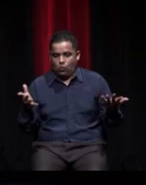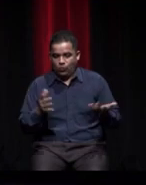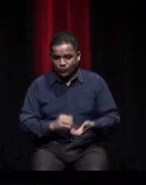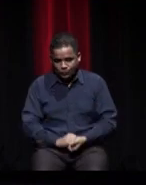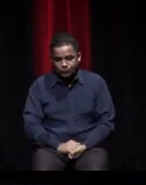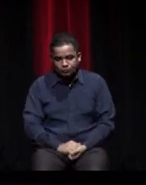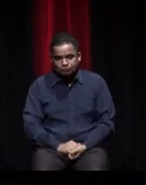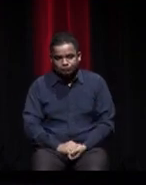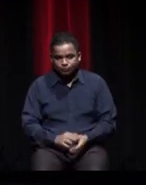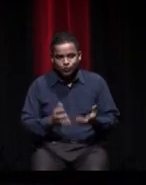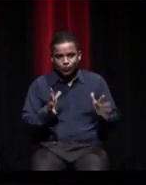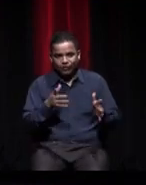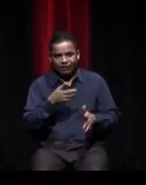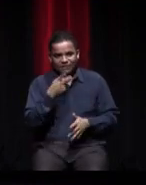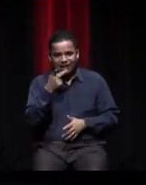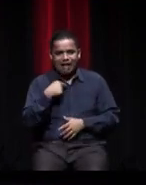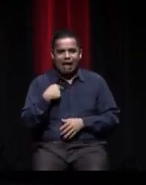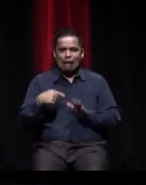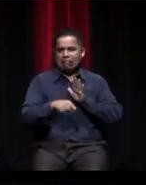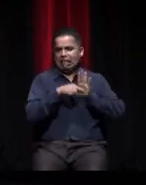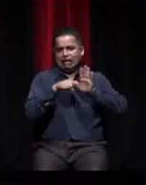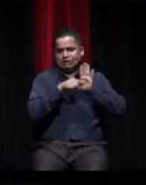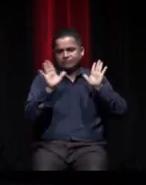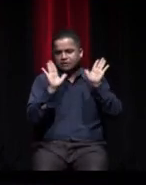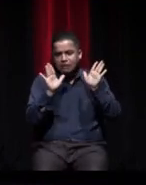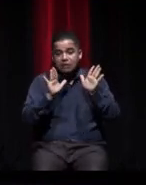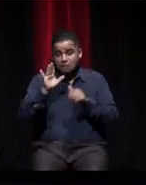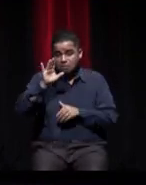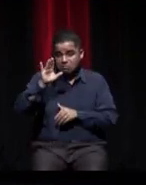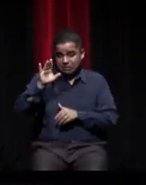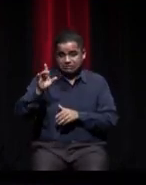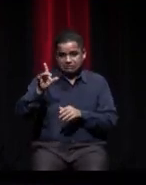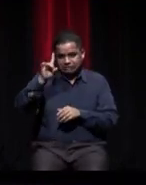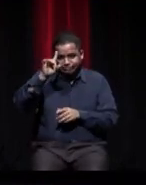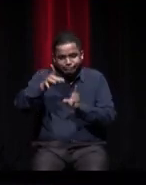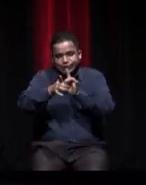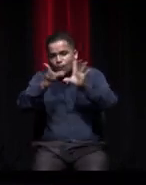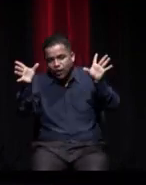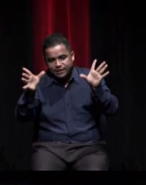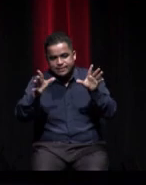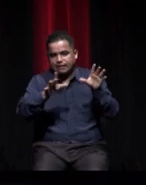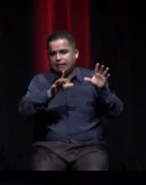I didn't want to to play the pessimist. Democracy is diminishing, losing space.